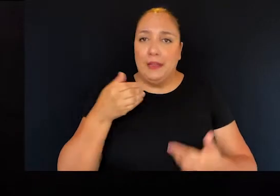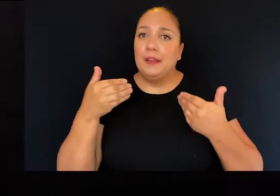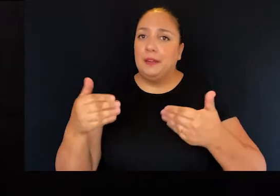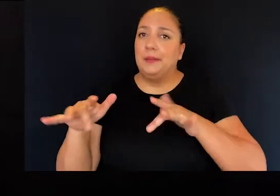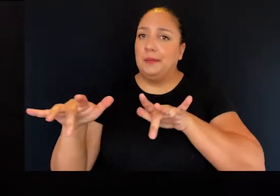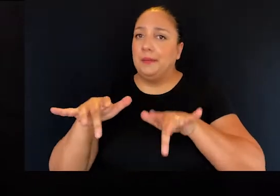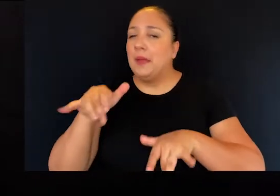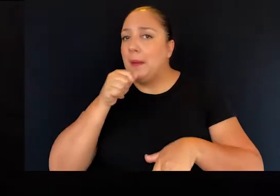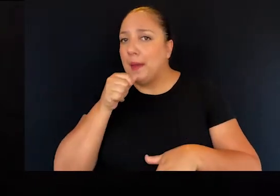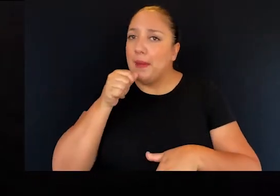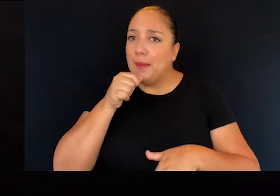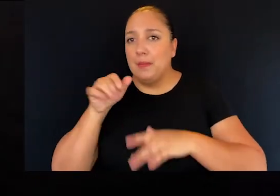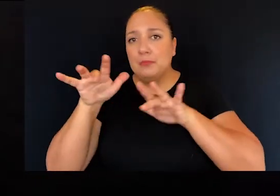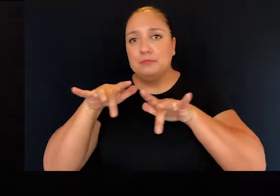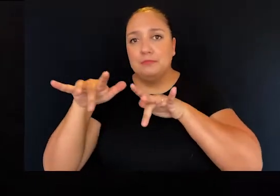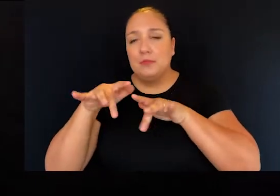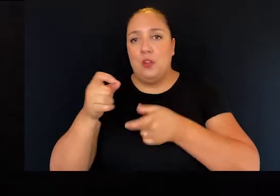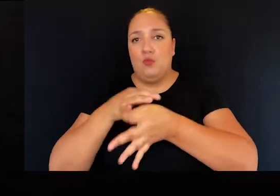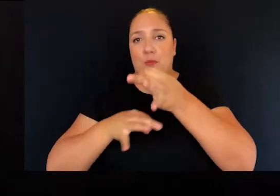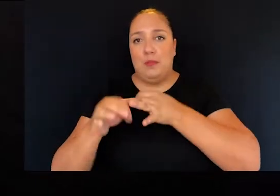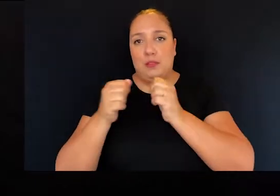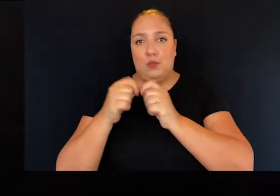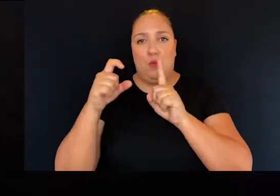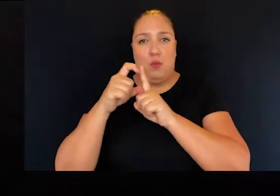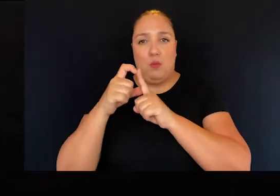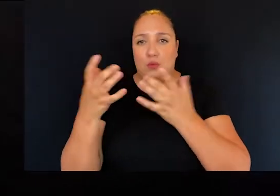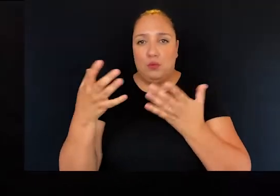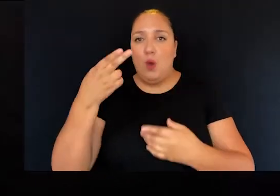and re-recorded the song to replace the lyrics with "Hold me back."